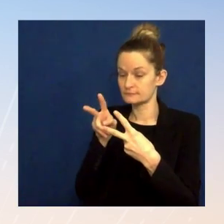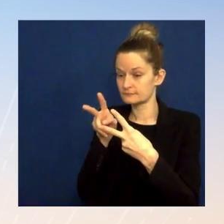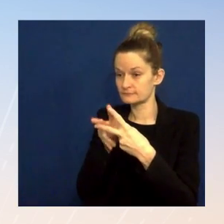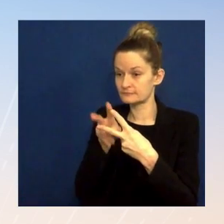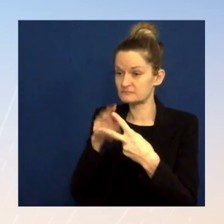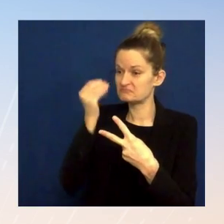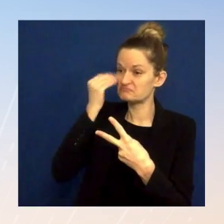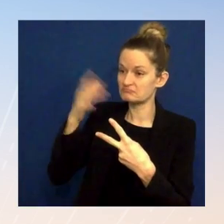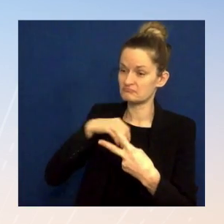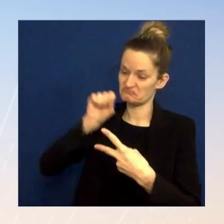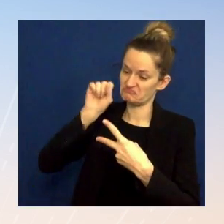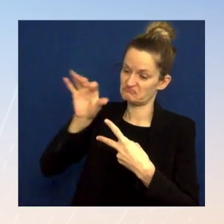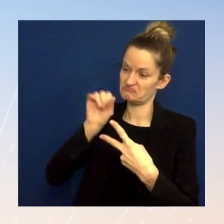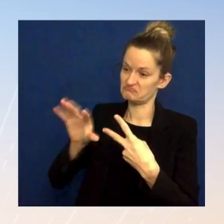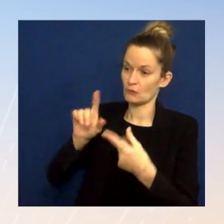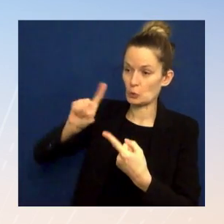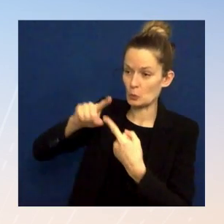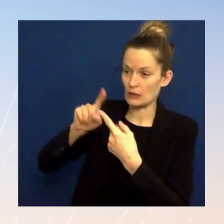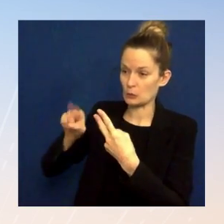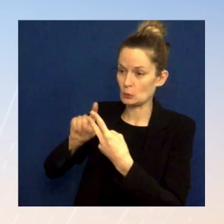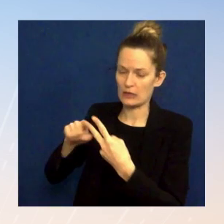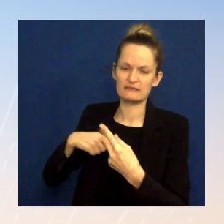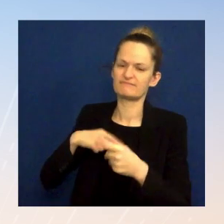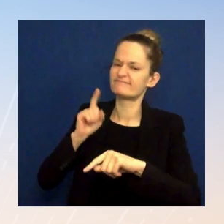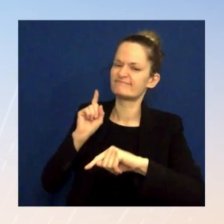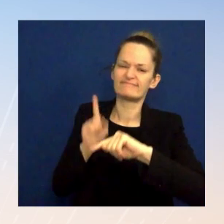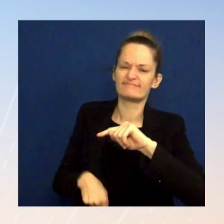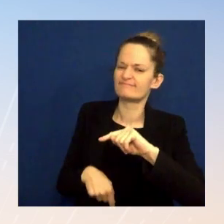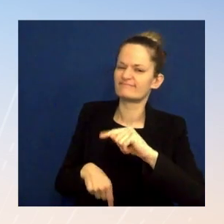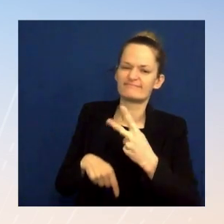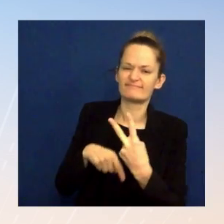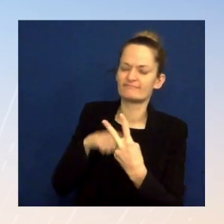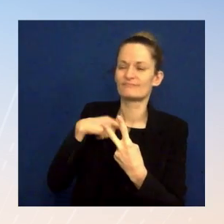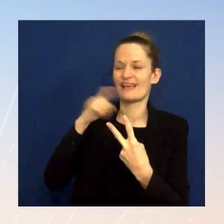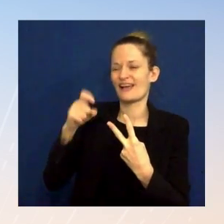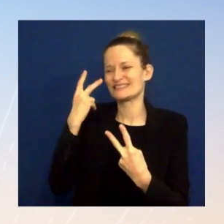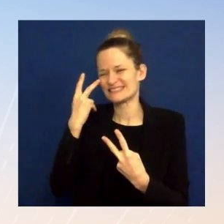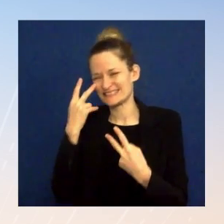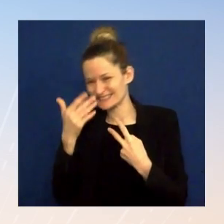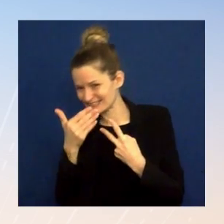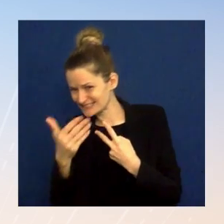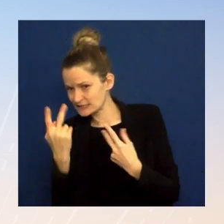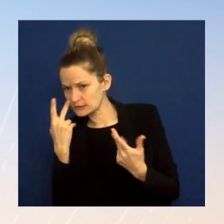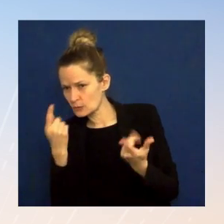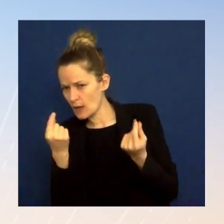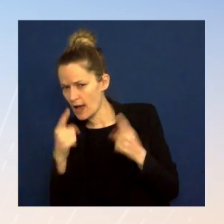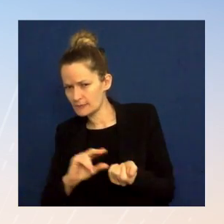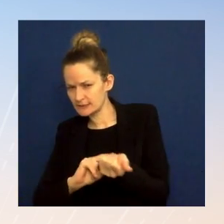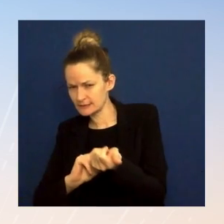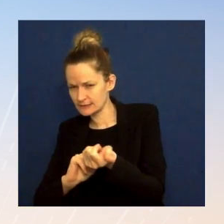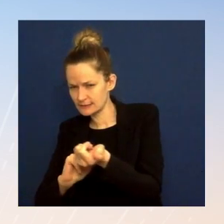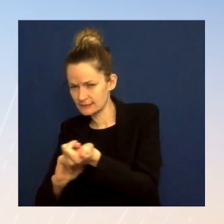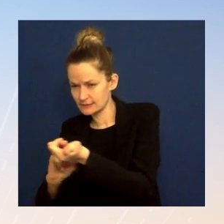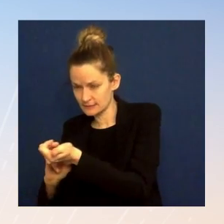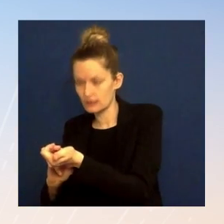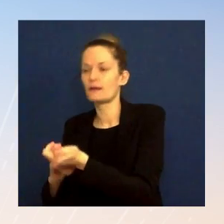the progress in Iran's nuclear program. We are alarmed and concerned by the steps that they have taken since they left the Joint Comprehensive Plan of Action.